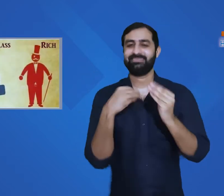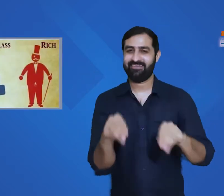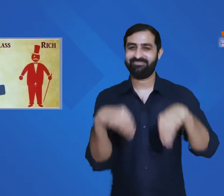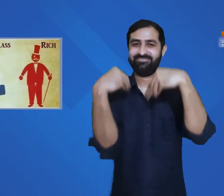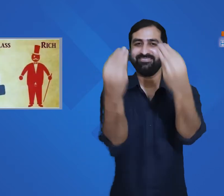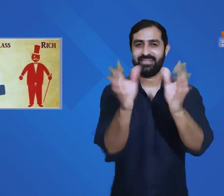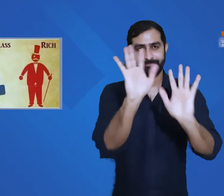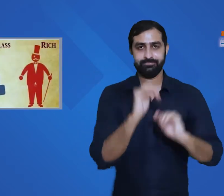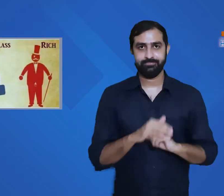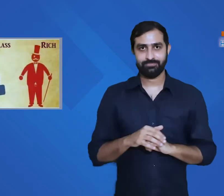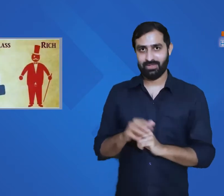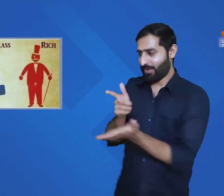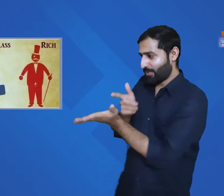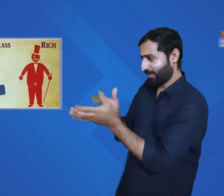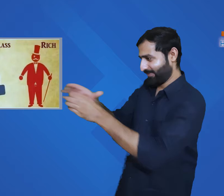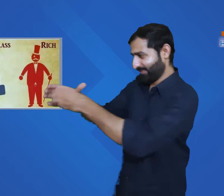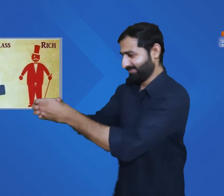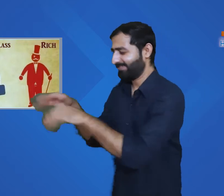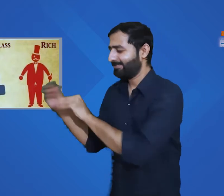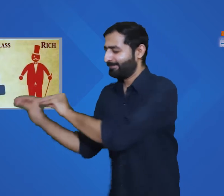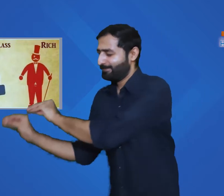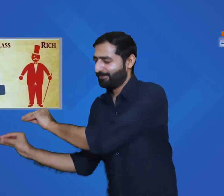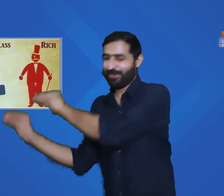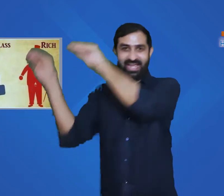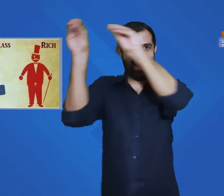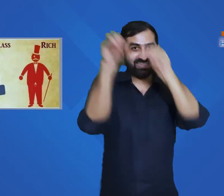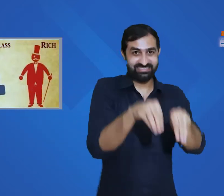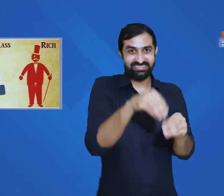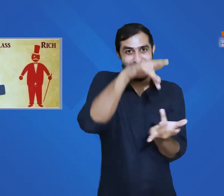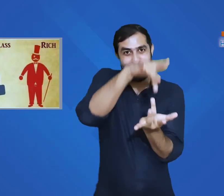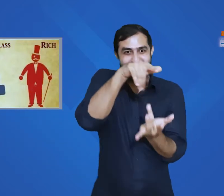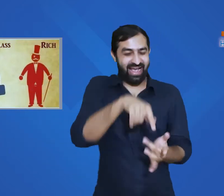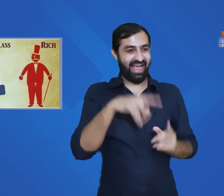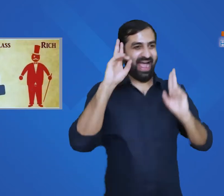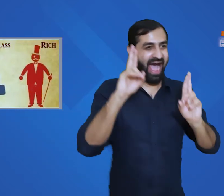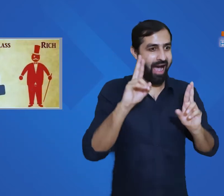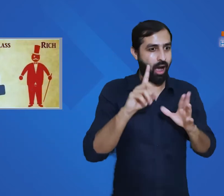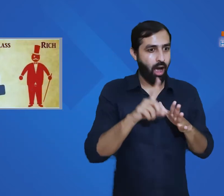Now, we will discuss about this topic. Moving to cities did not guarantee jobs.